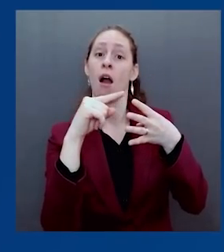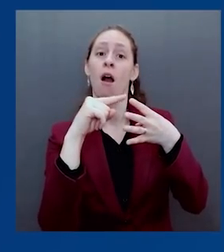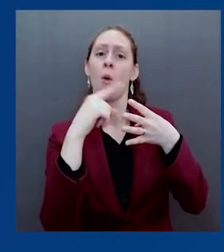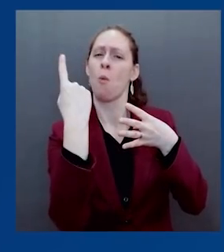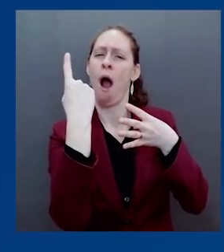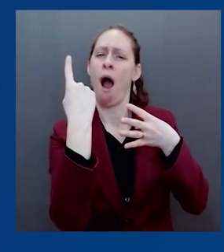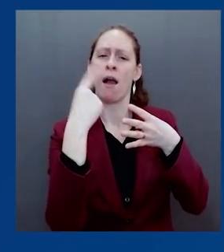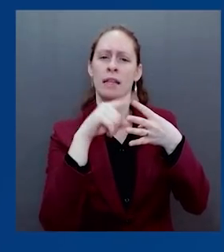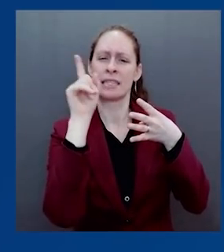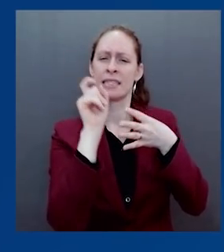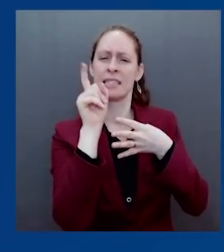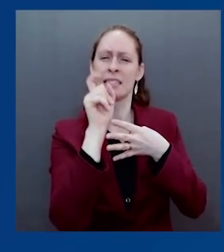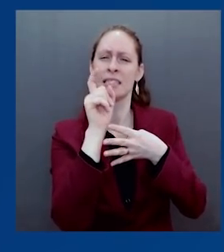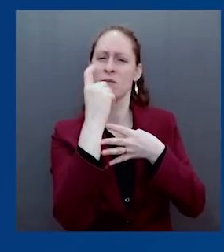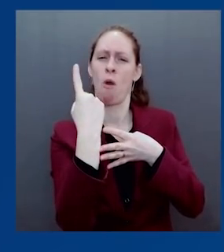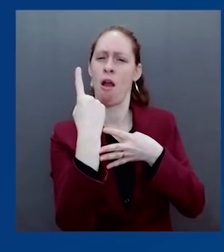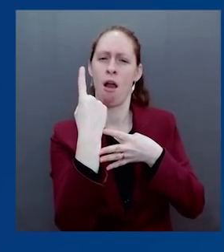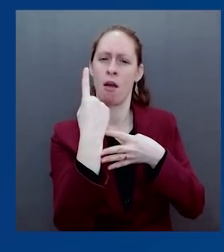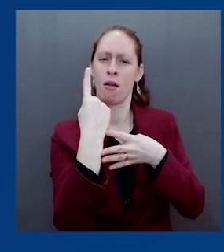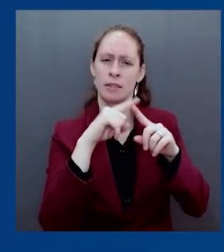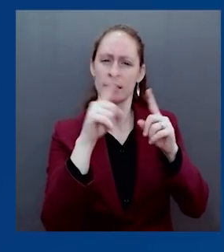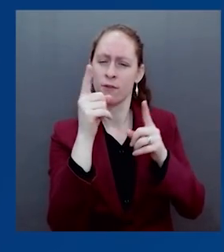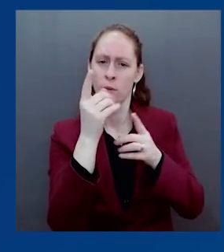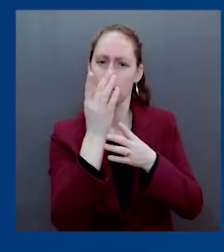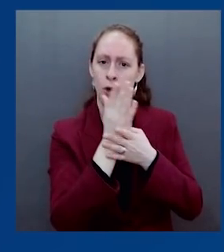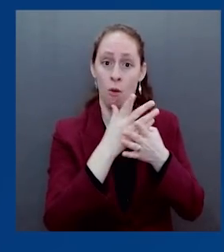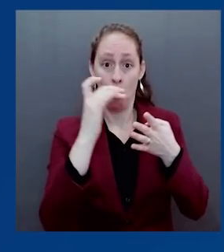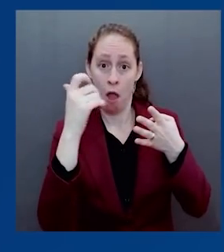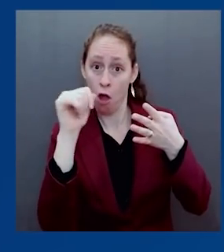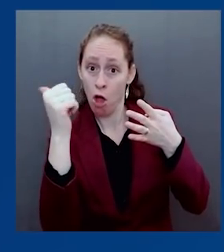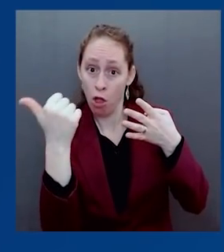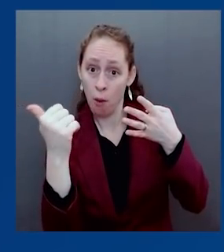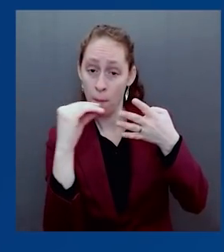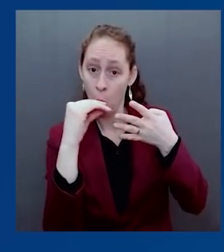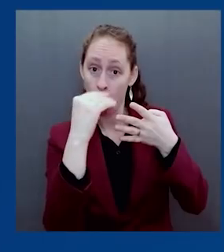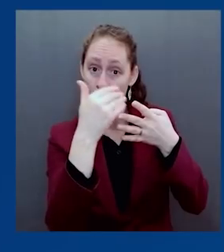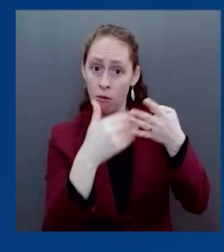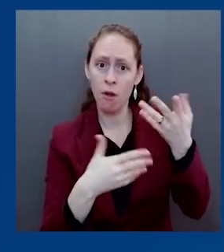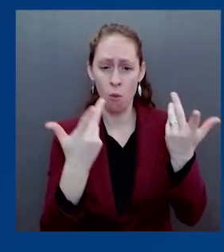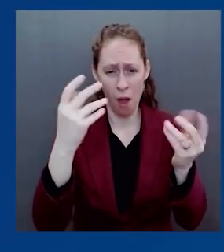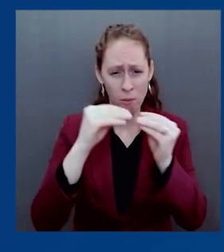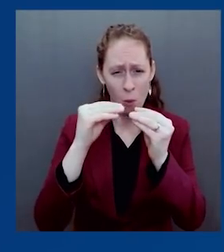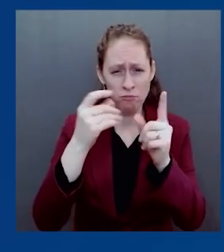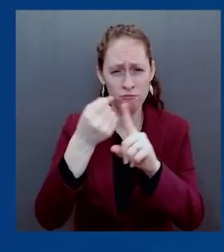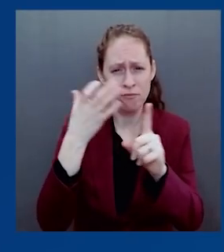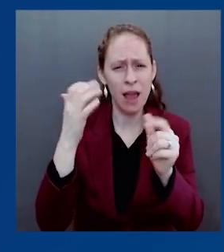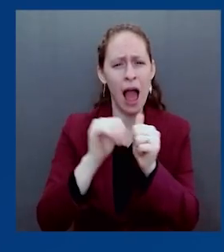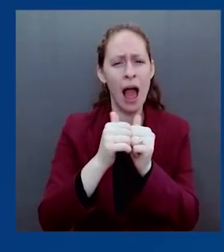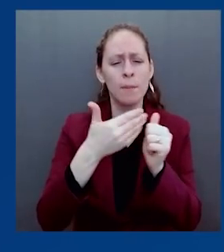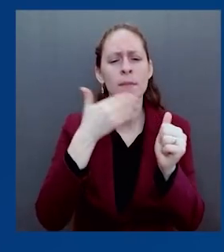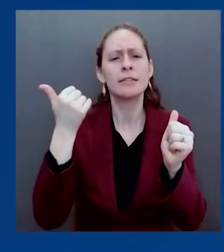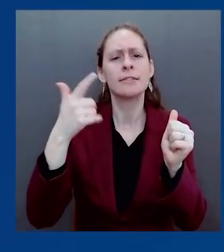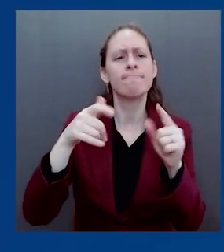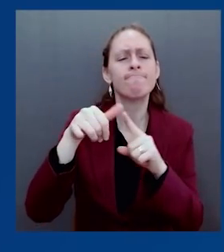to overview the best practices for keeping schools open. Dr. Walensky. Dr. Walensky: Yeah, thank you, Jeff. I'd just like to remind people